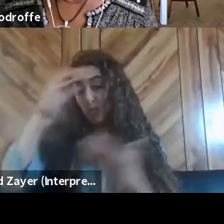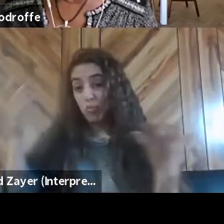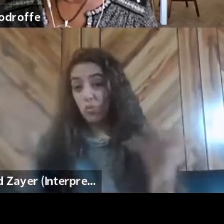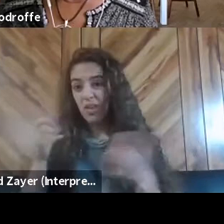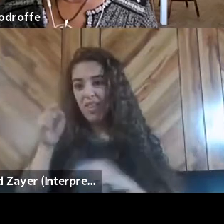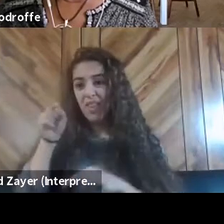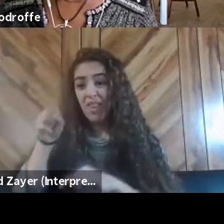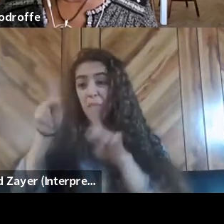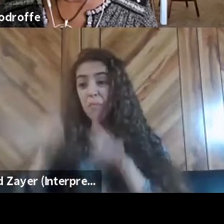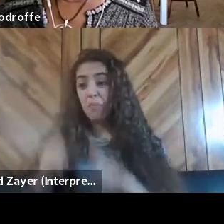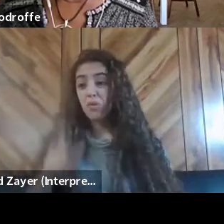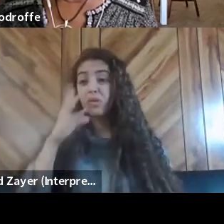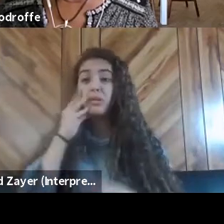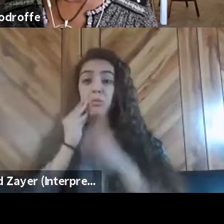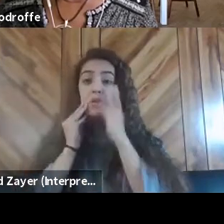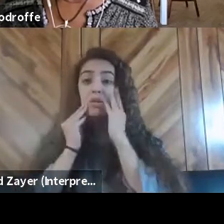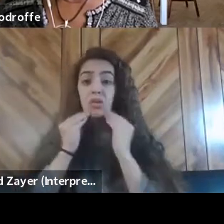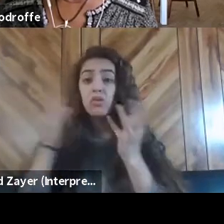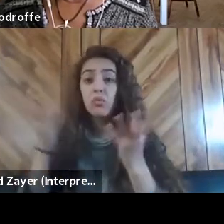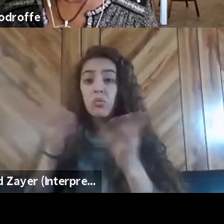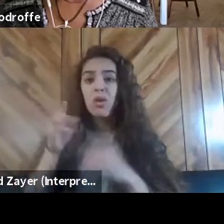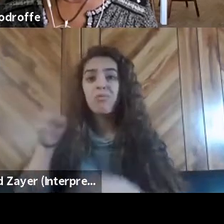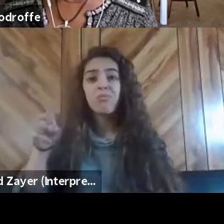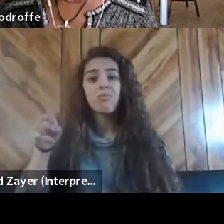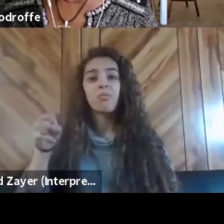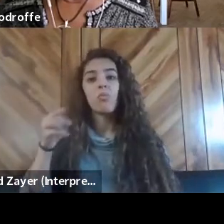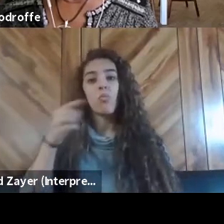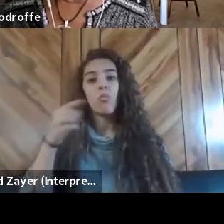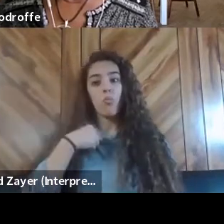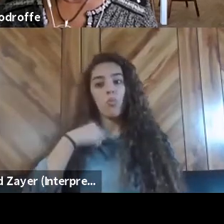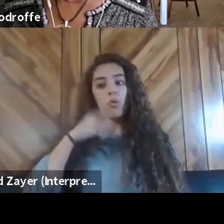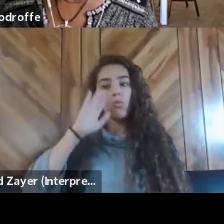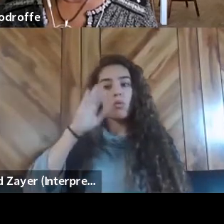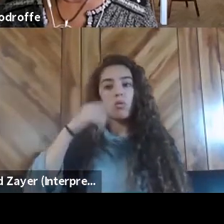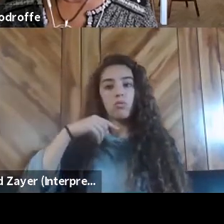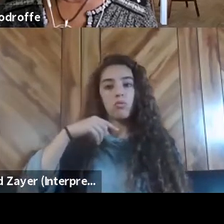life, they will know they will know right now, or someday,